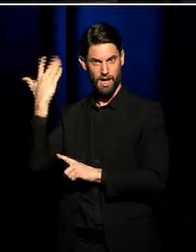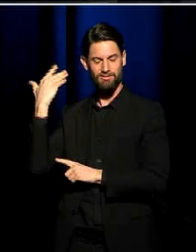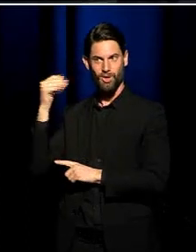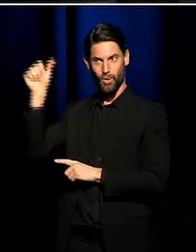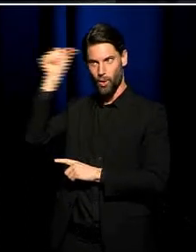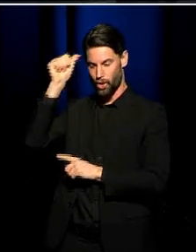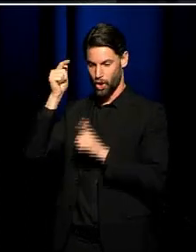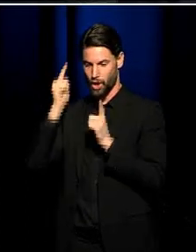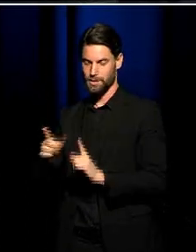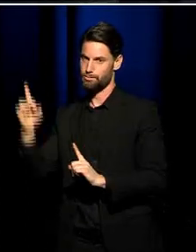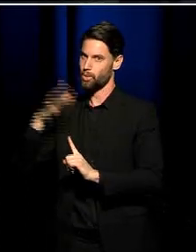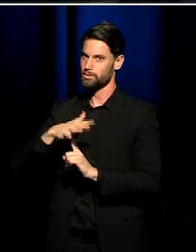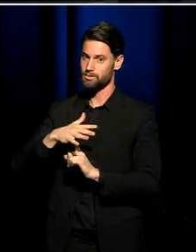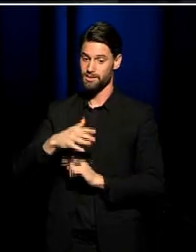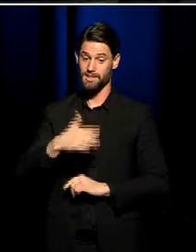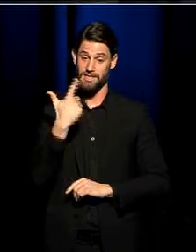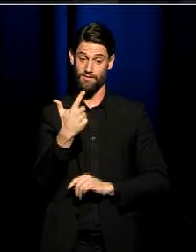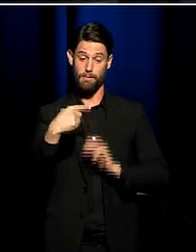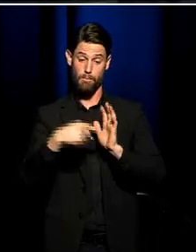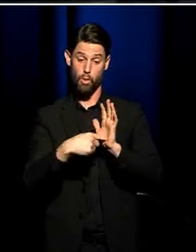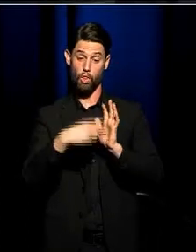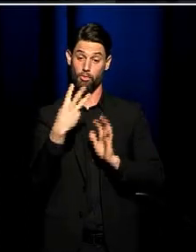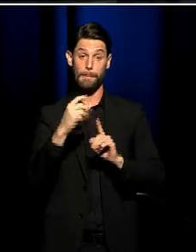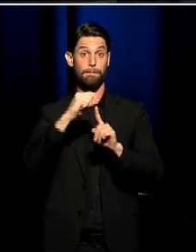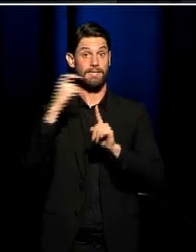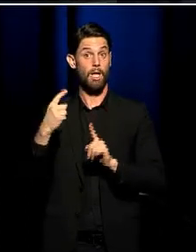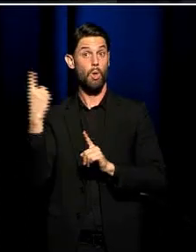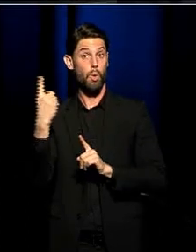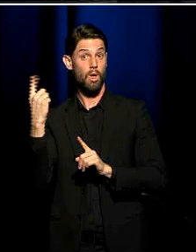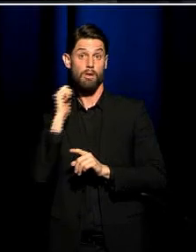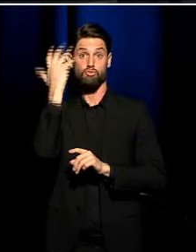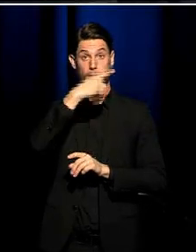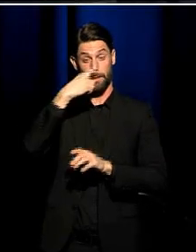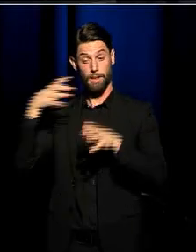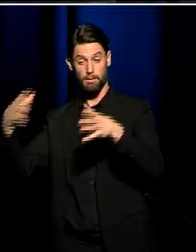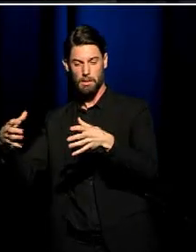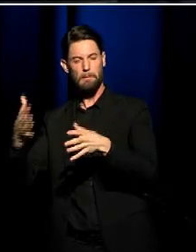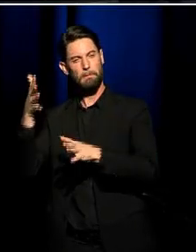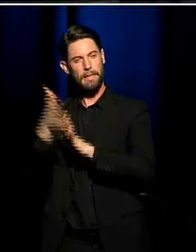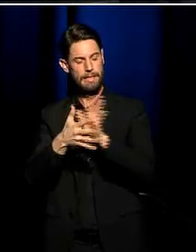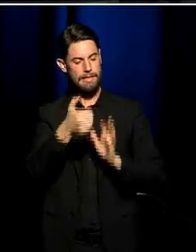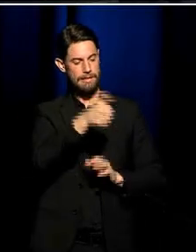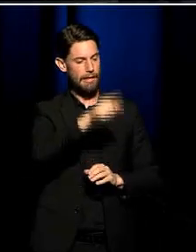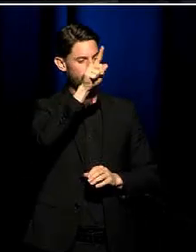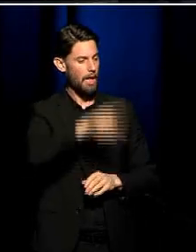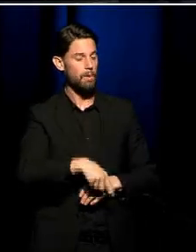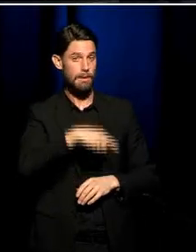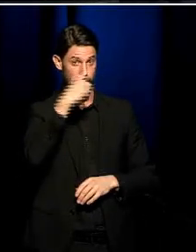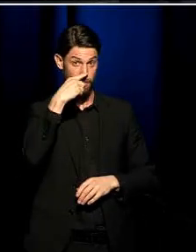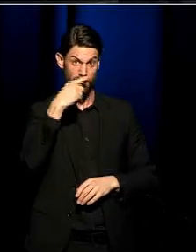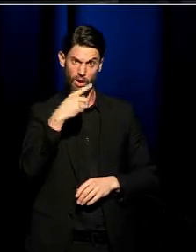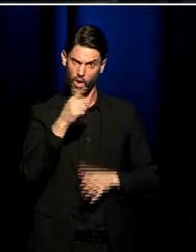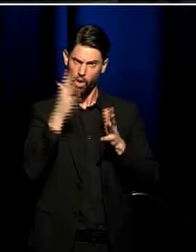Seven-point-three per cent of First Nations people, or around 60,000 people, have a severe or profound